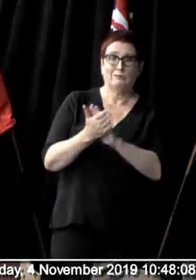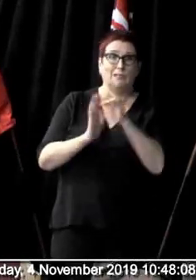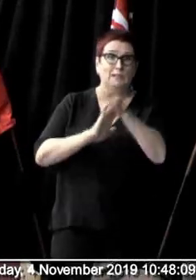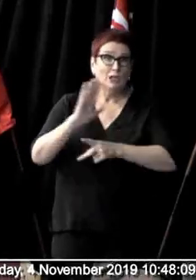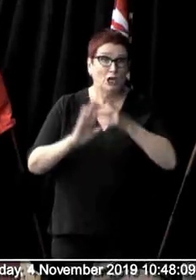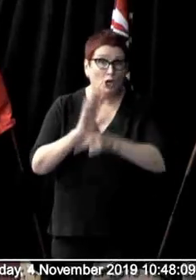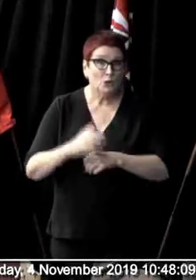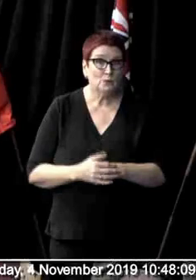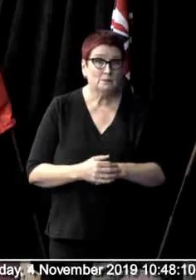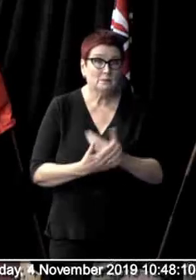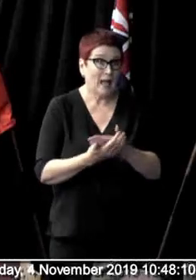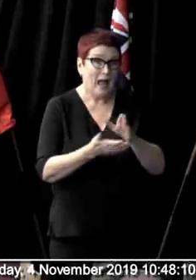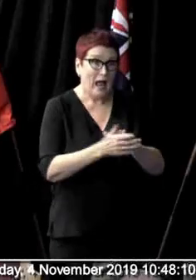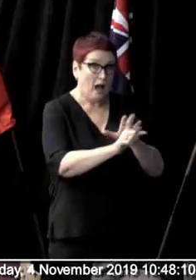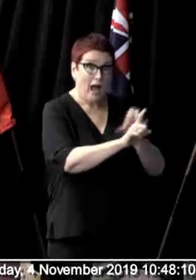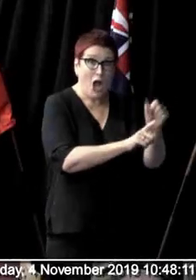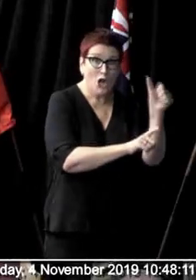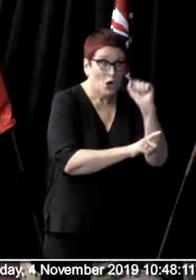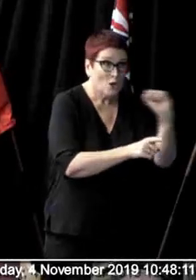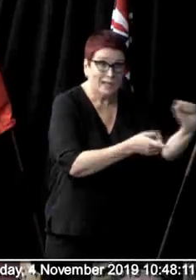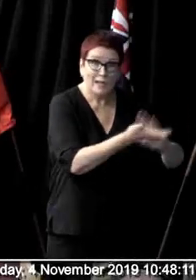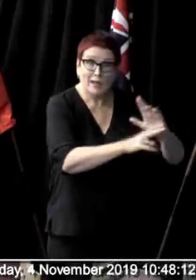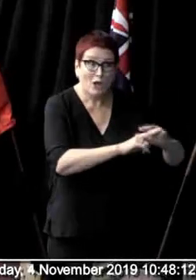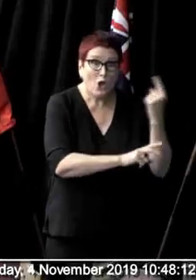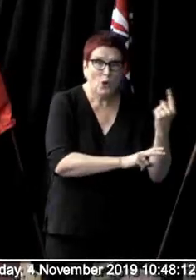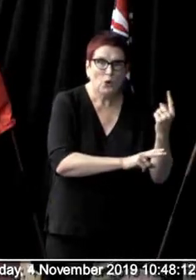the parents indirectly identifies the children or the child.